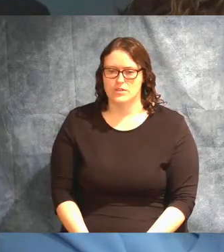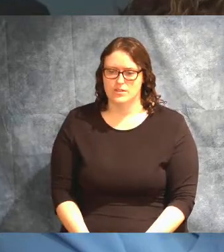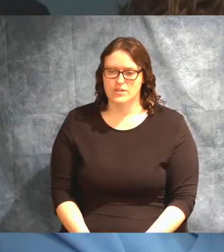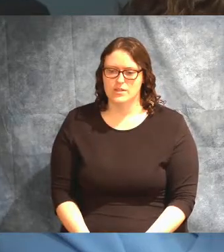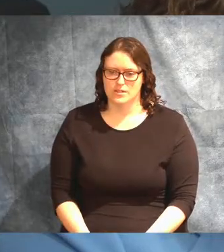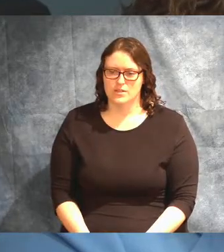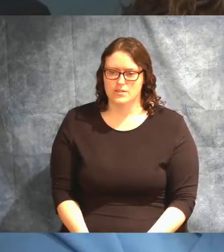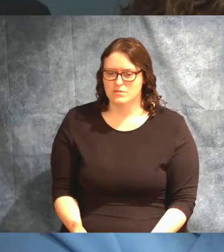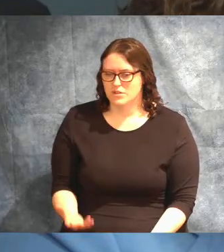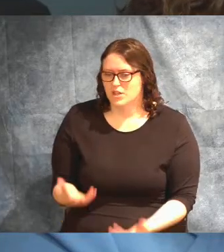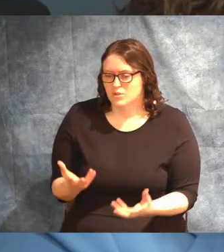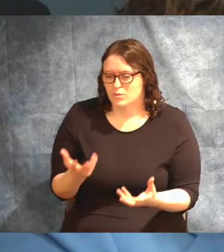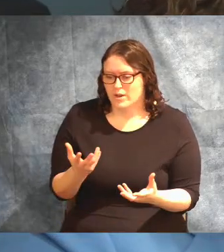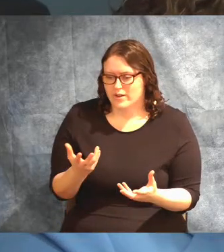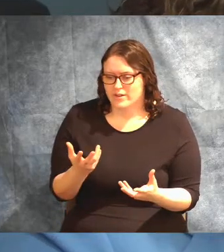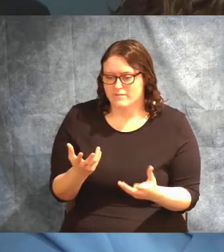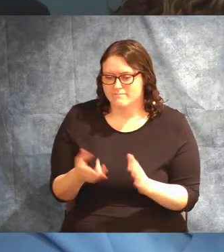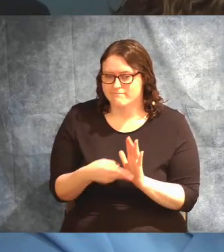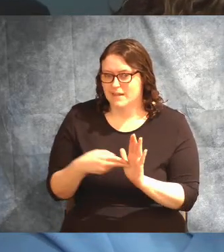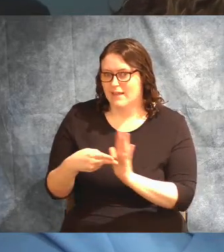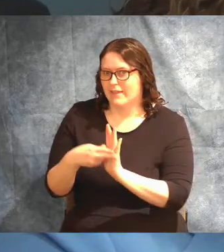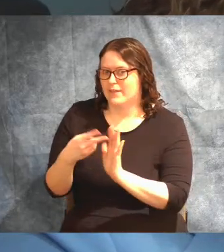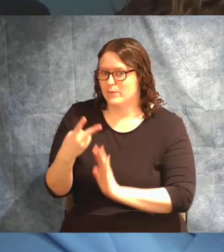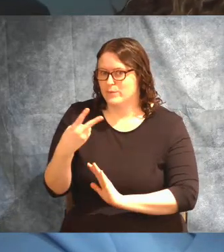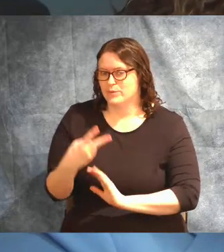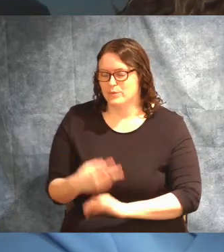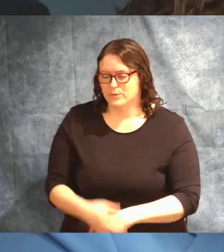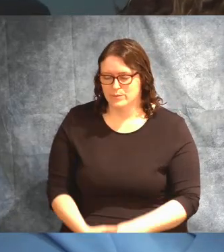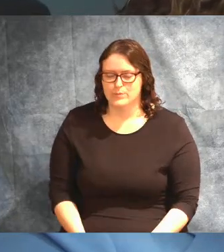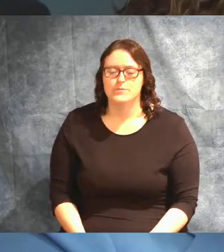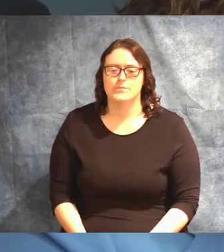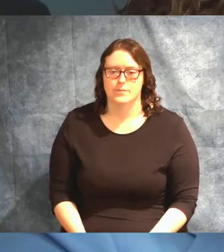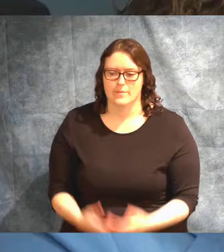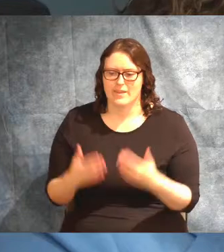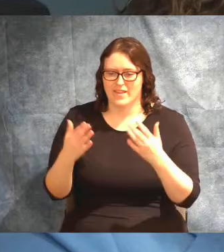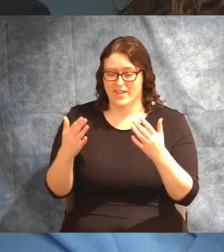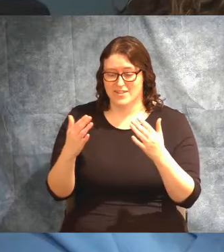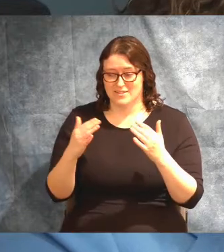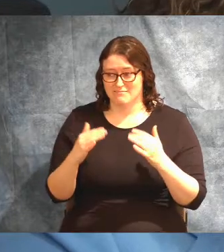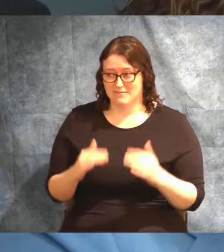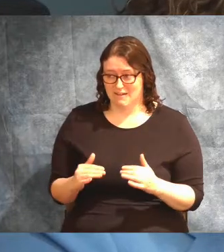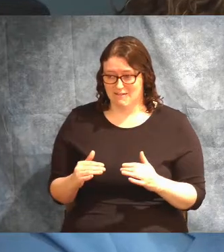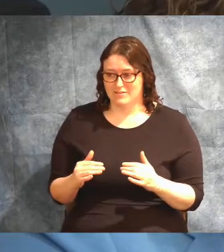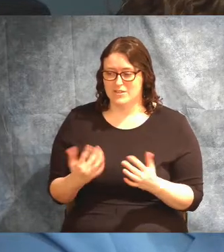just wanted to highlight those. Um, next I wanted to talk about